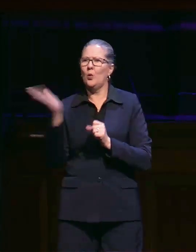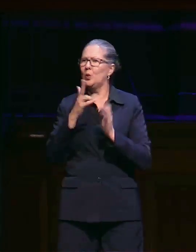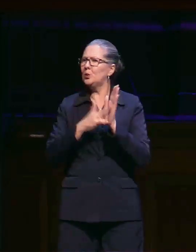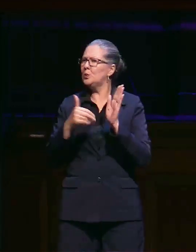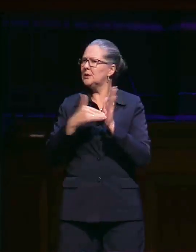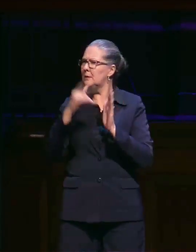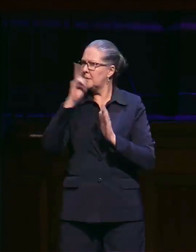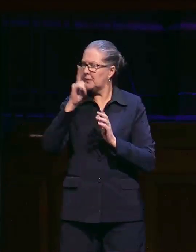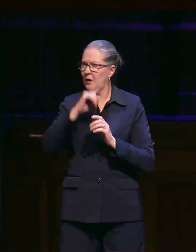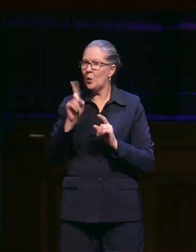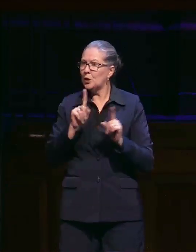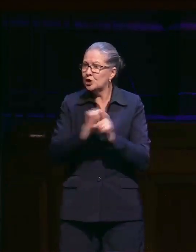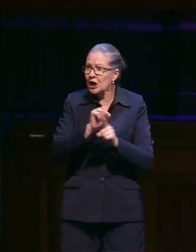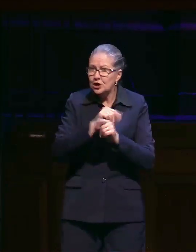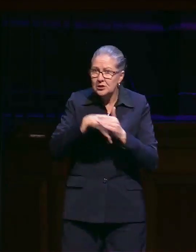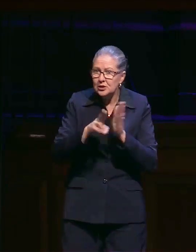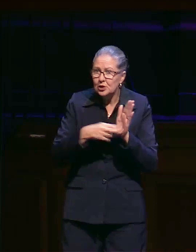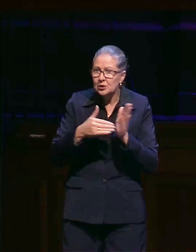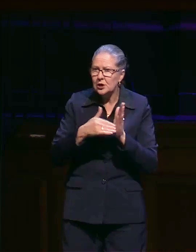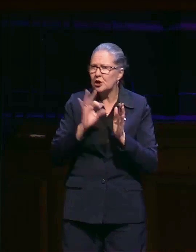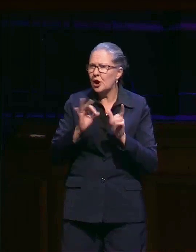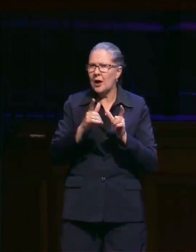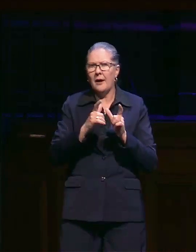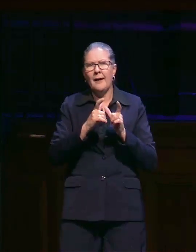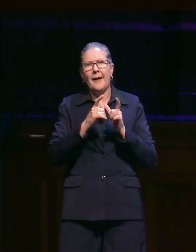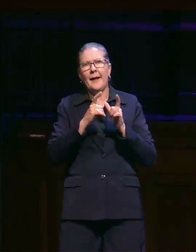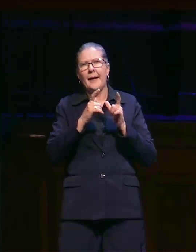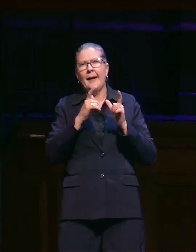making in New Zealand there not far from many of the key themes identified in the